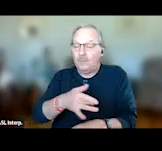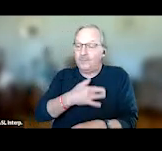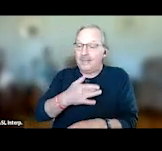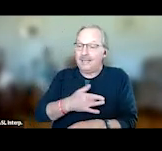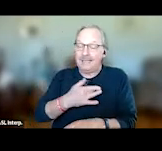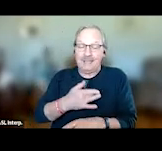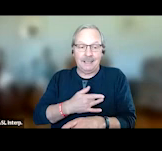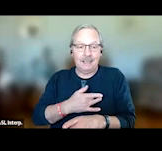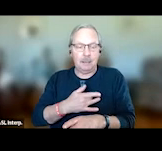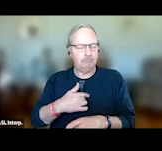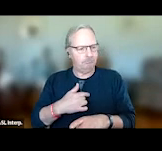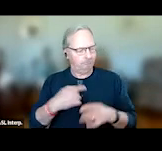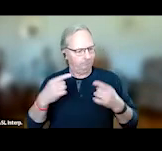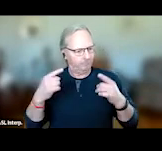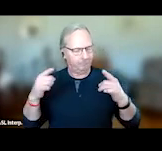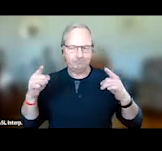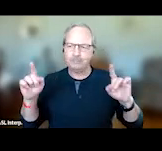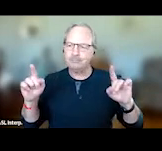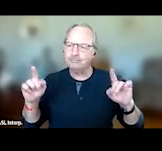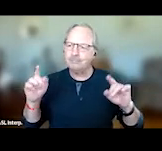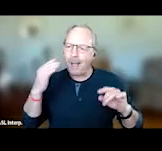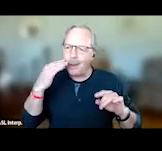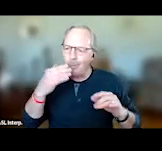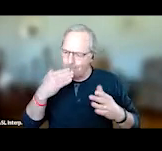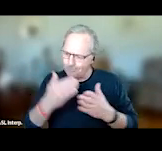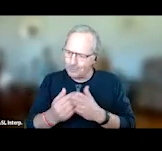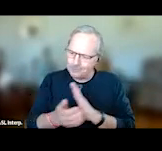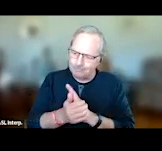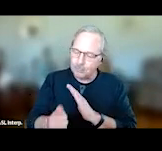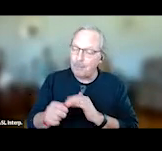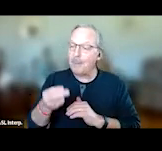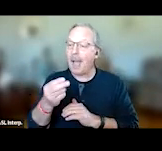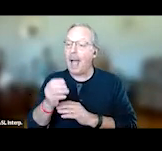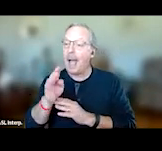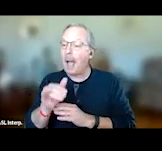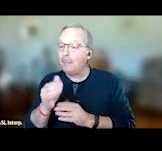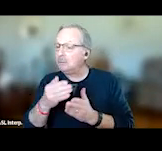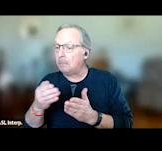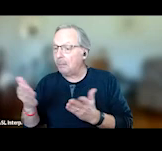you're accomplished or doing something that you know that you're good at, like maybe a hobby or something, or just like get some things done.